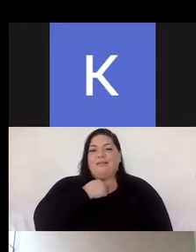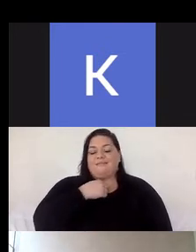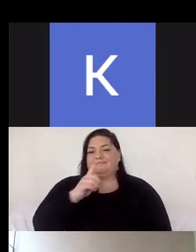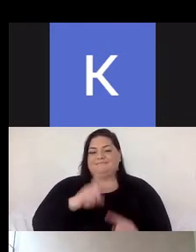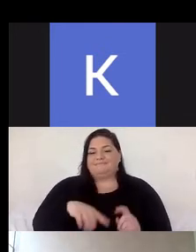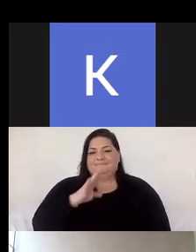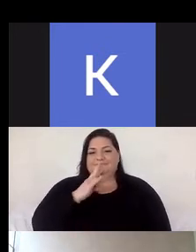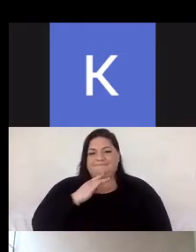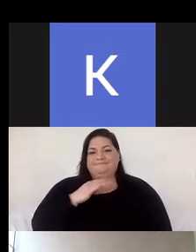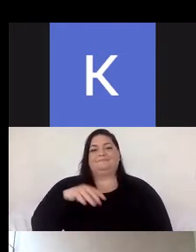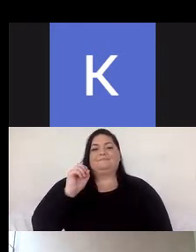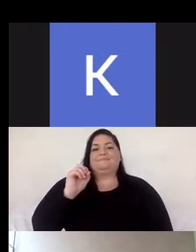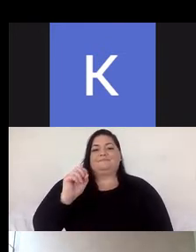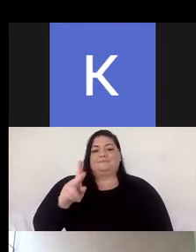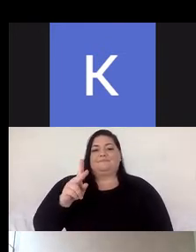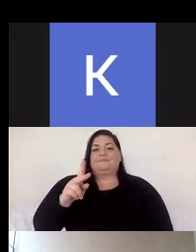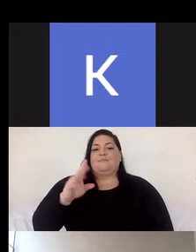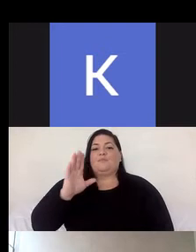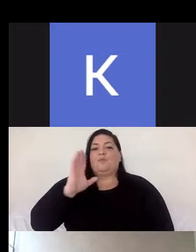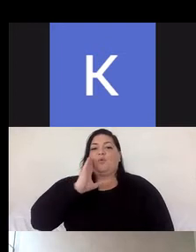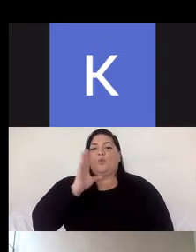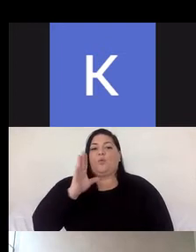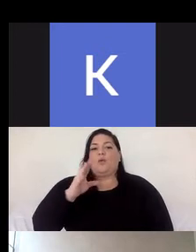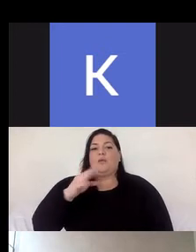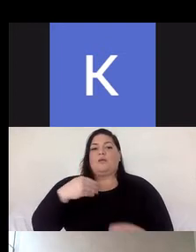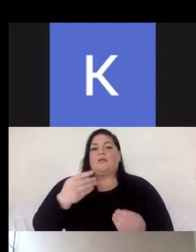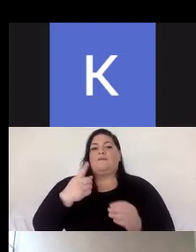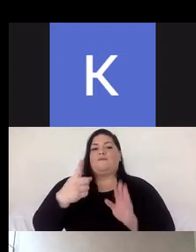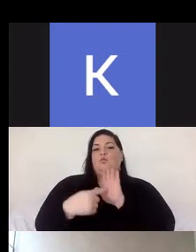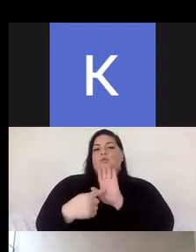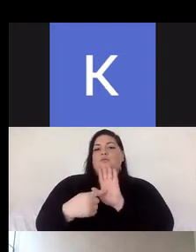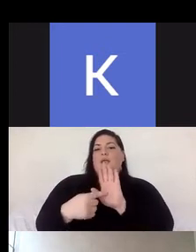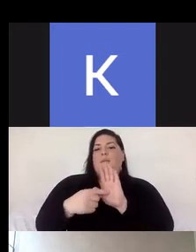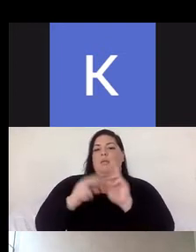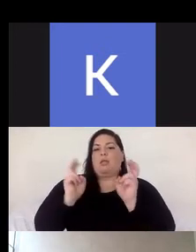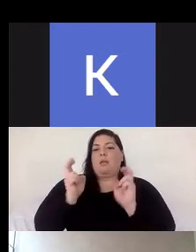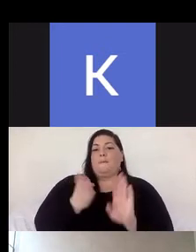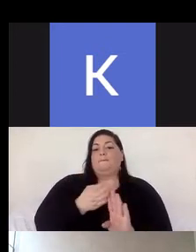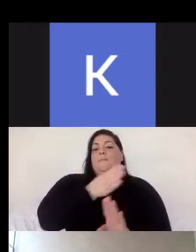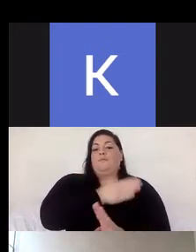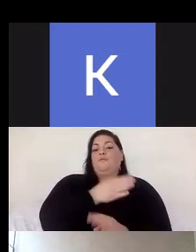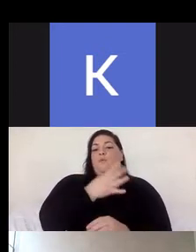So we'll do one that looks at this before and after piece.